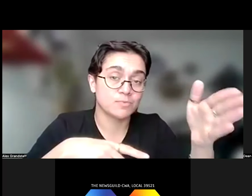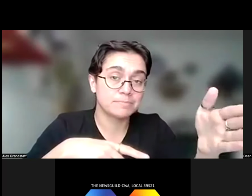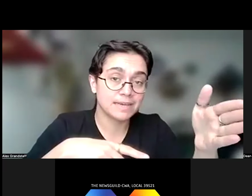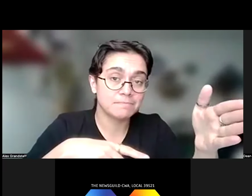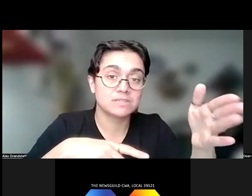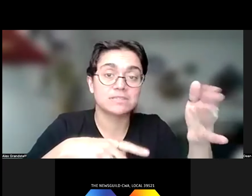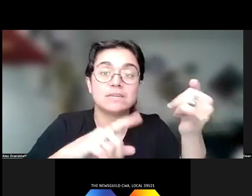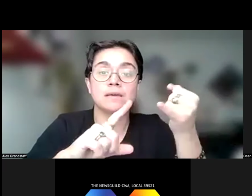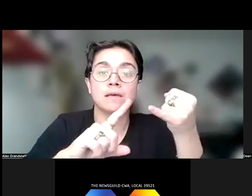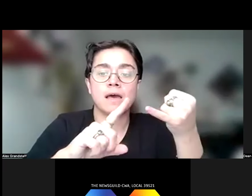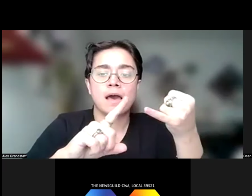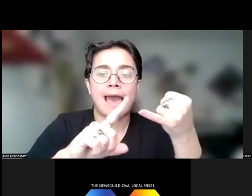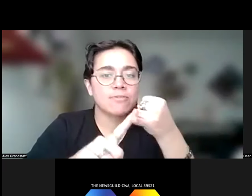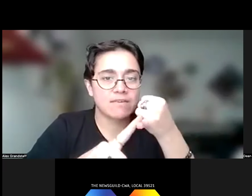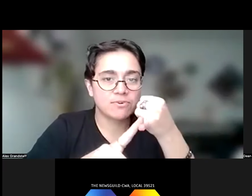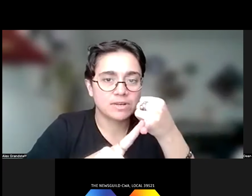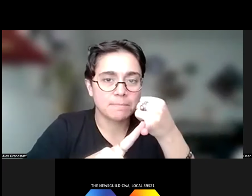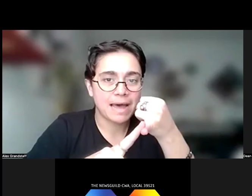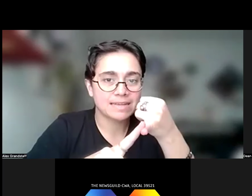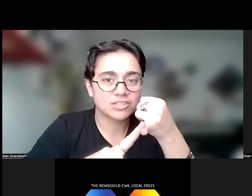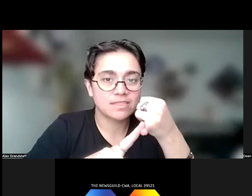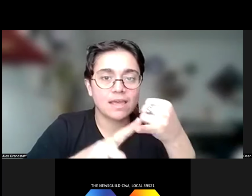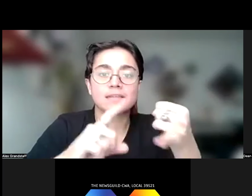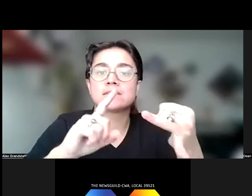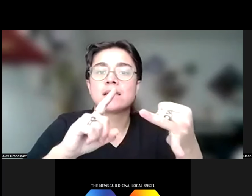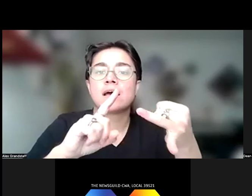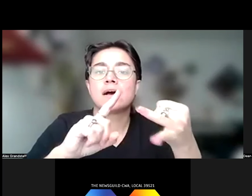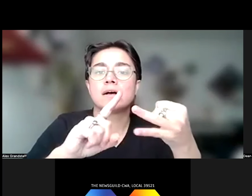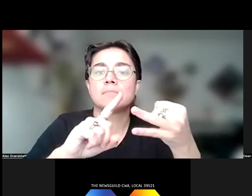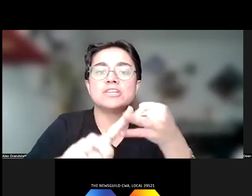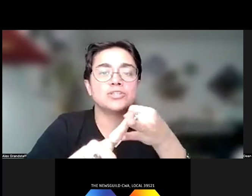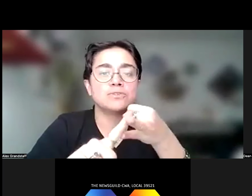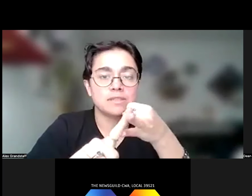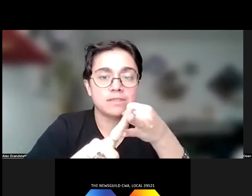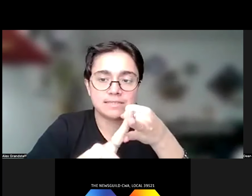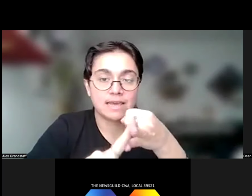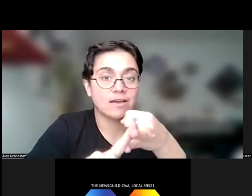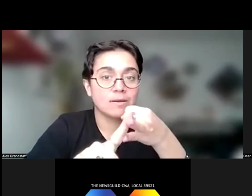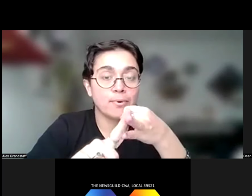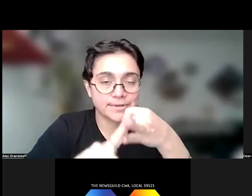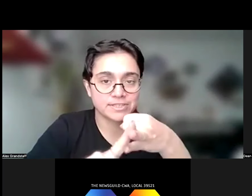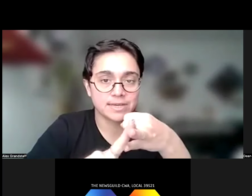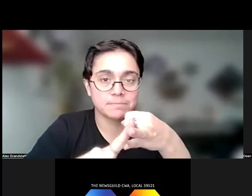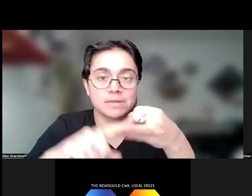exist that you can look up representatives and their histories. You can also go to their